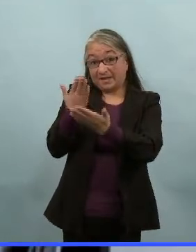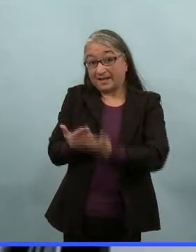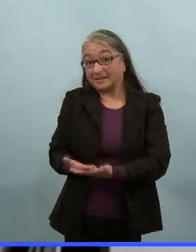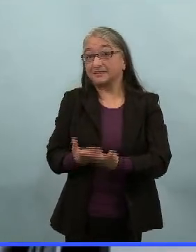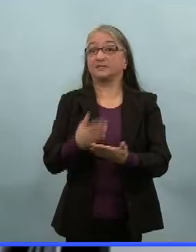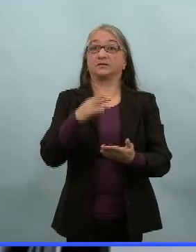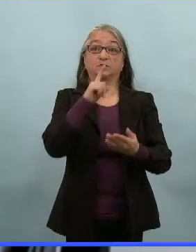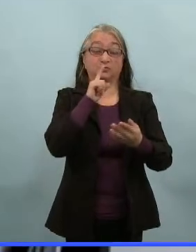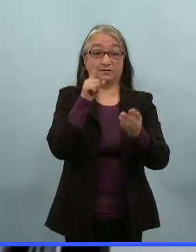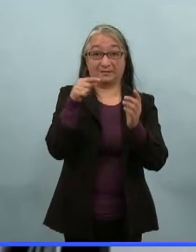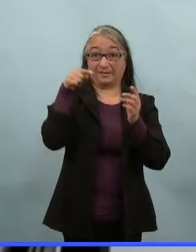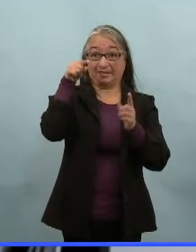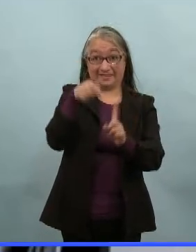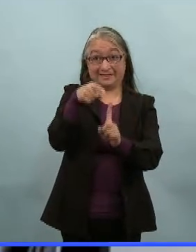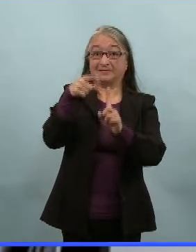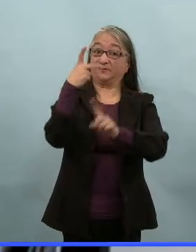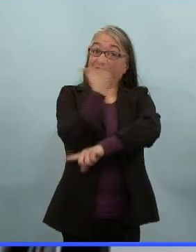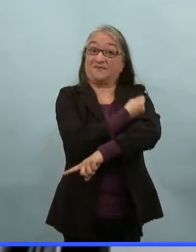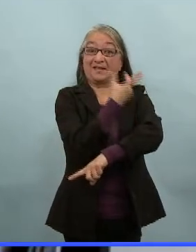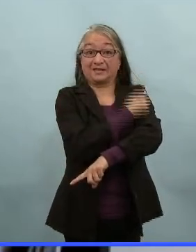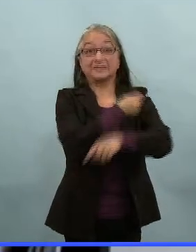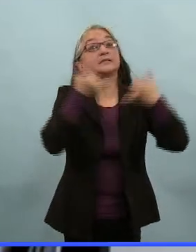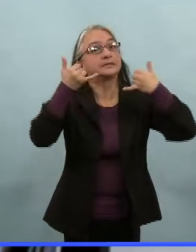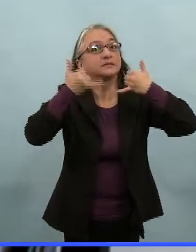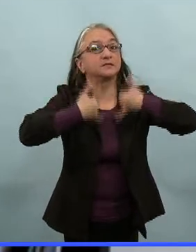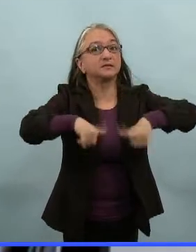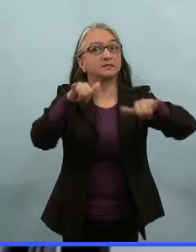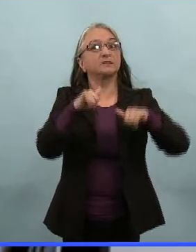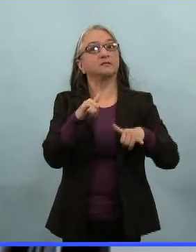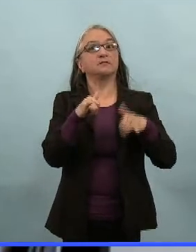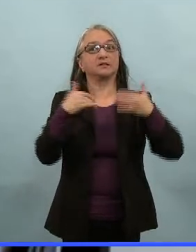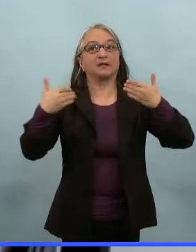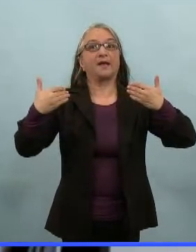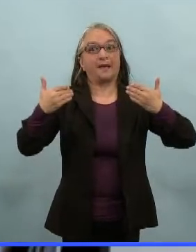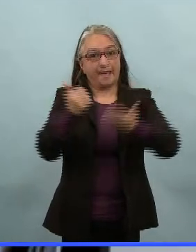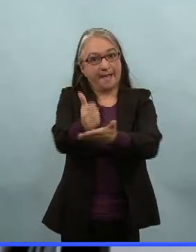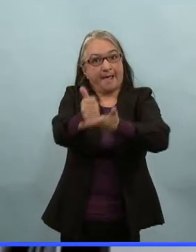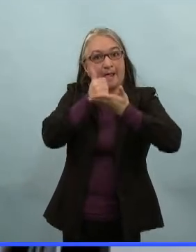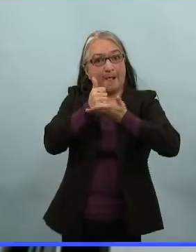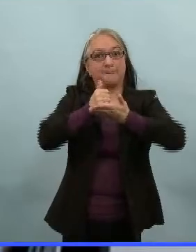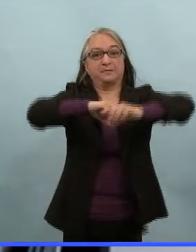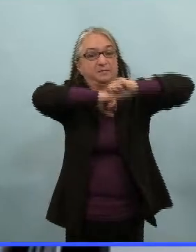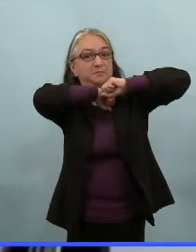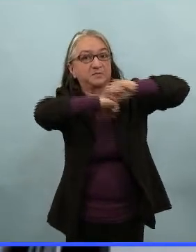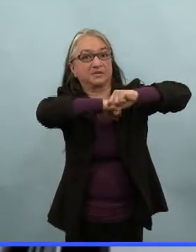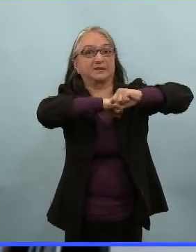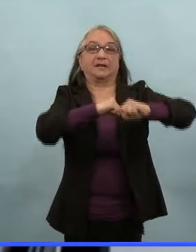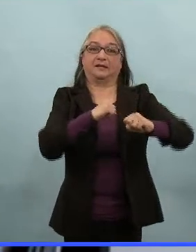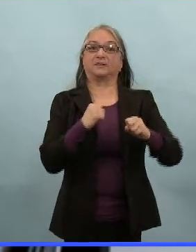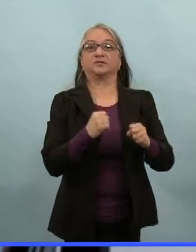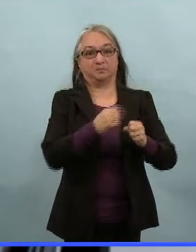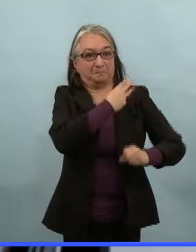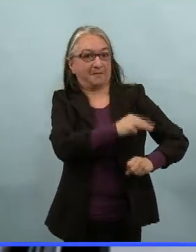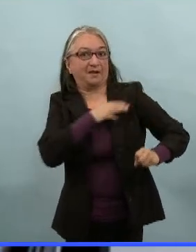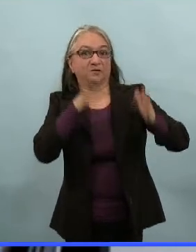still effective and is still keeping manitobans little and out of the intensive care units as of